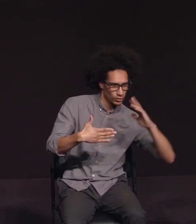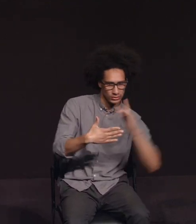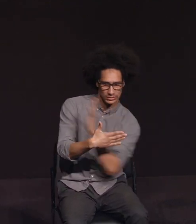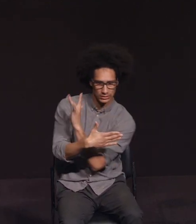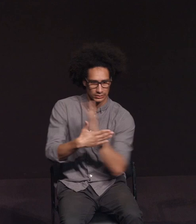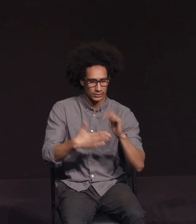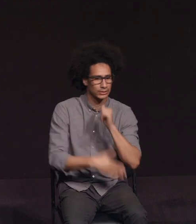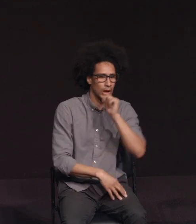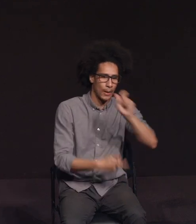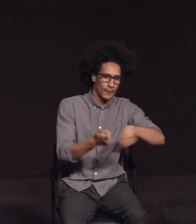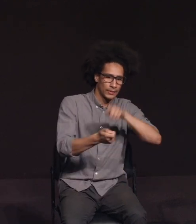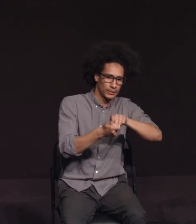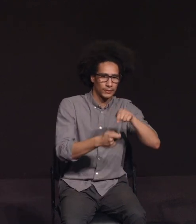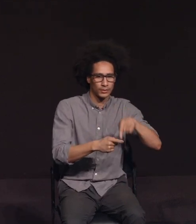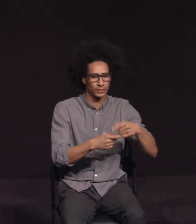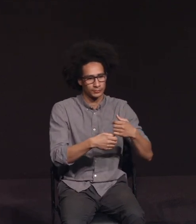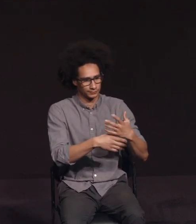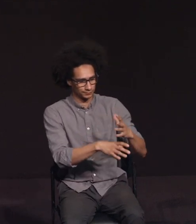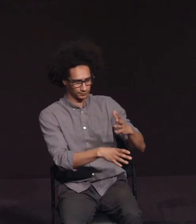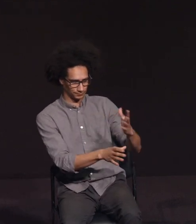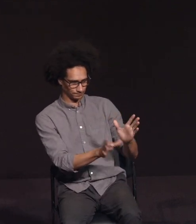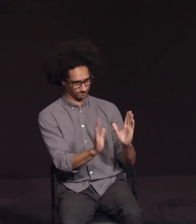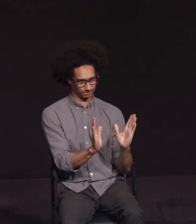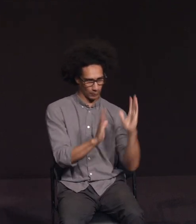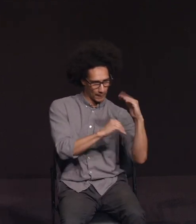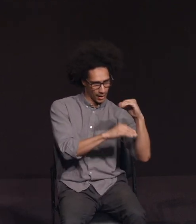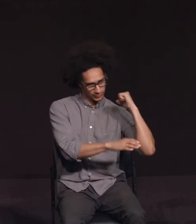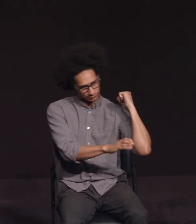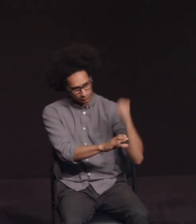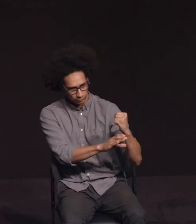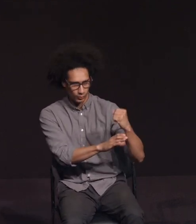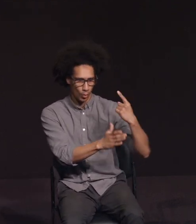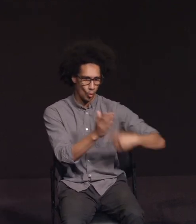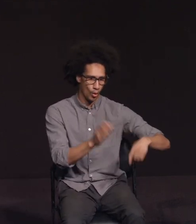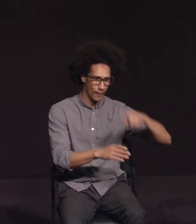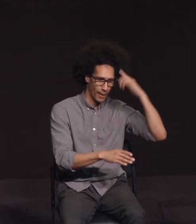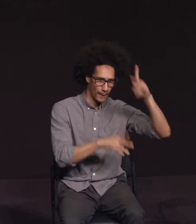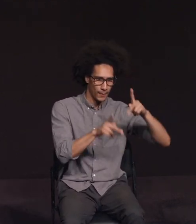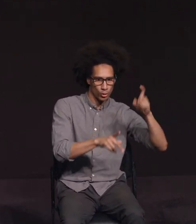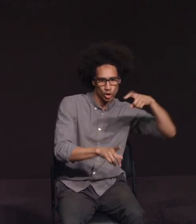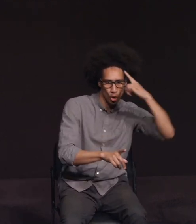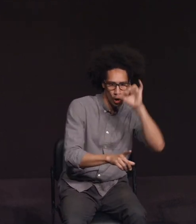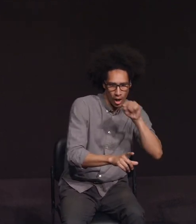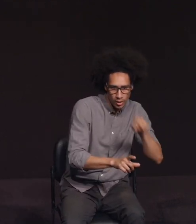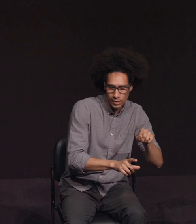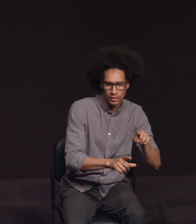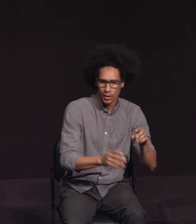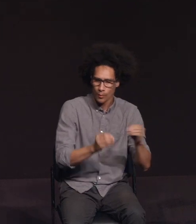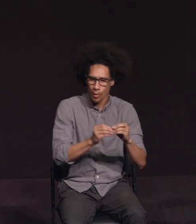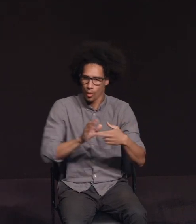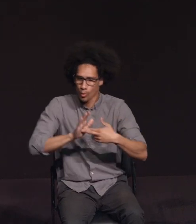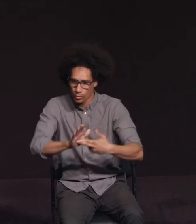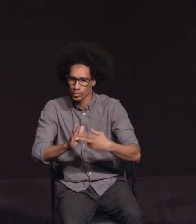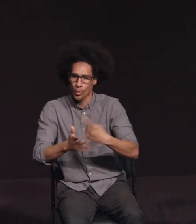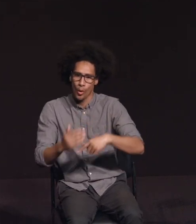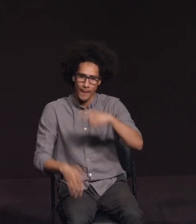something as prescriptive as what Blackness should look like or a representation of what Blackness should be on a good